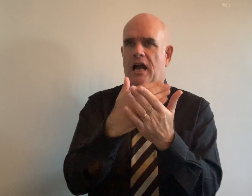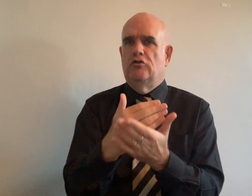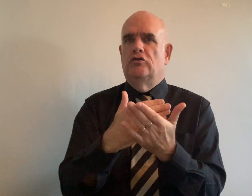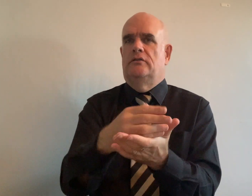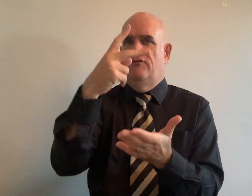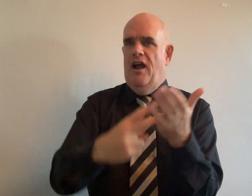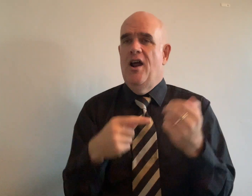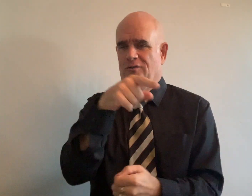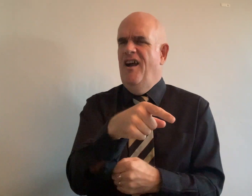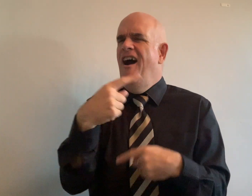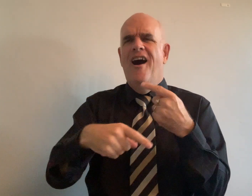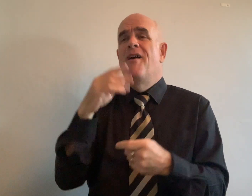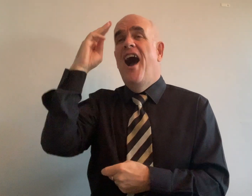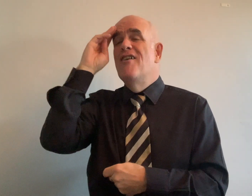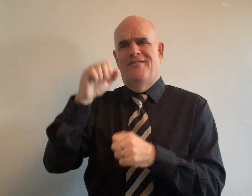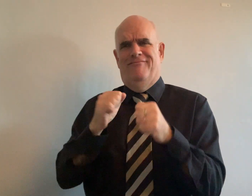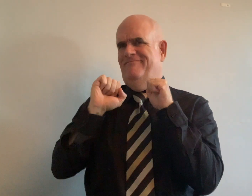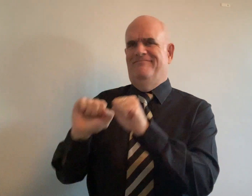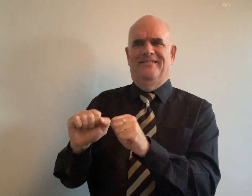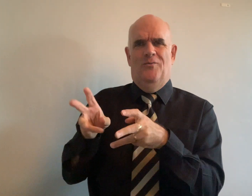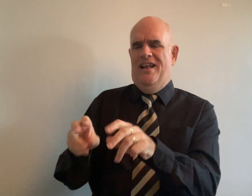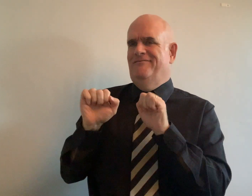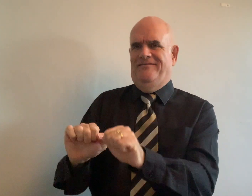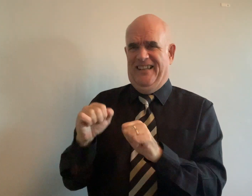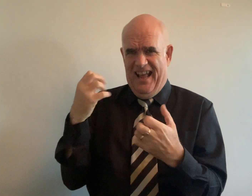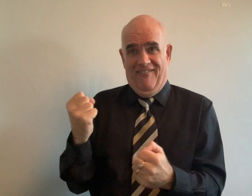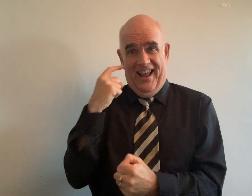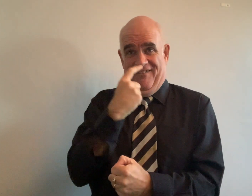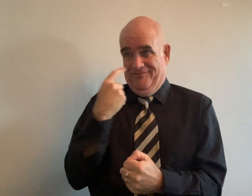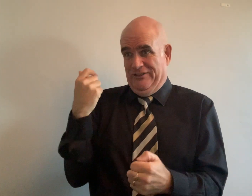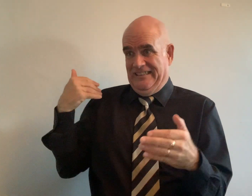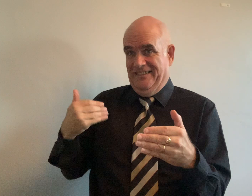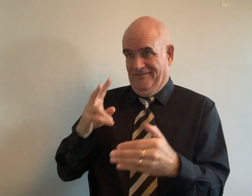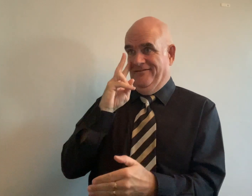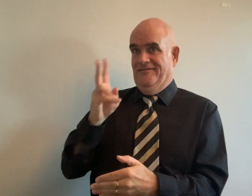values of empathy, compassion, inclusion and shared humanity, values that have